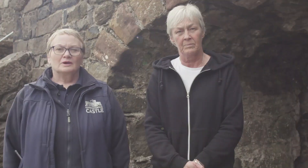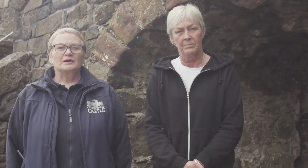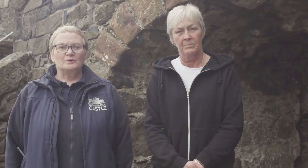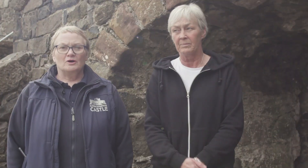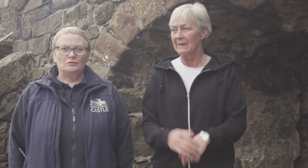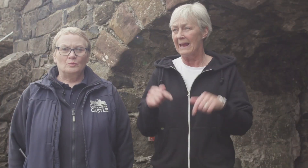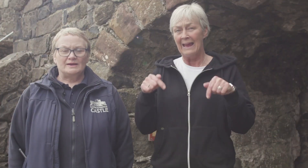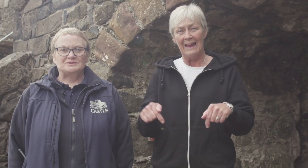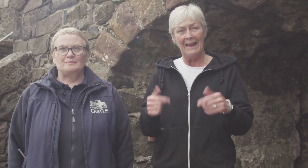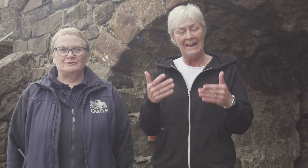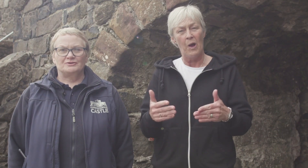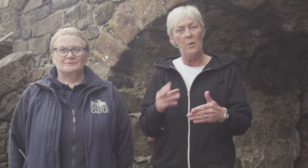Here we are in the west battery.